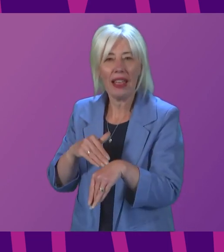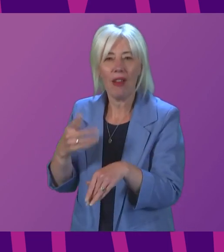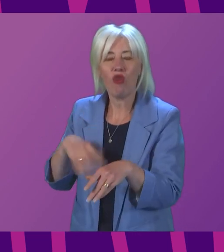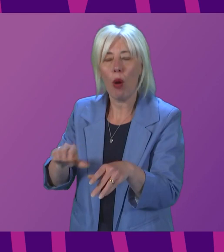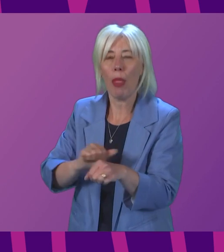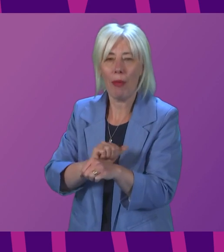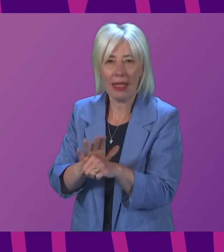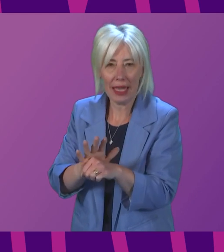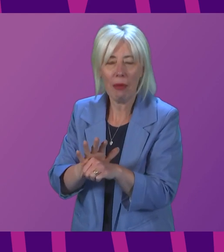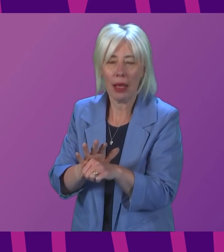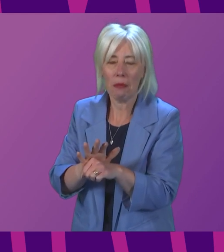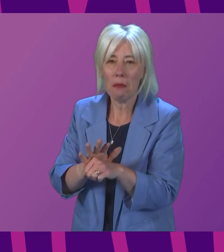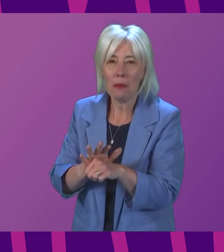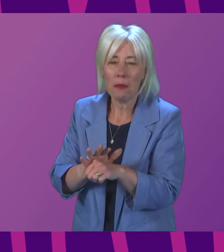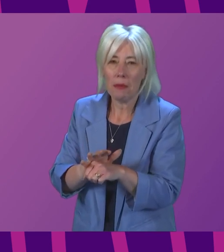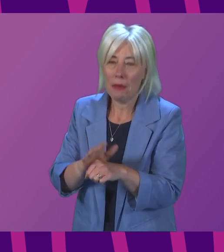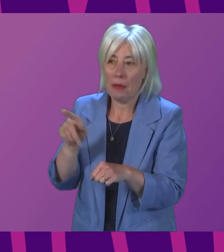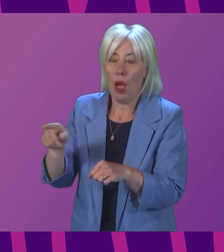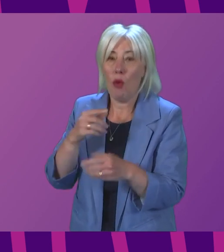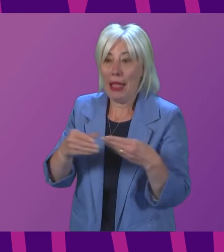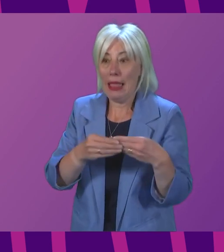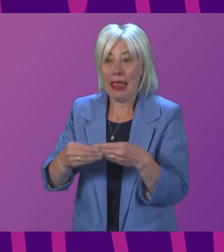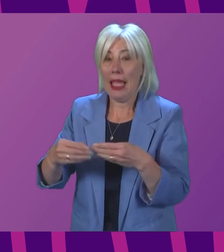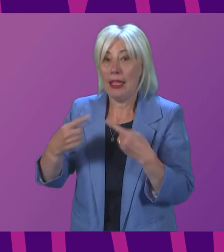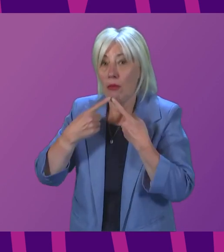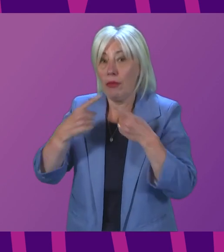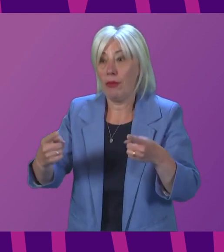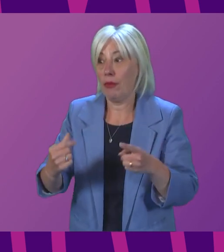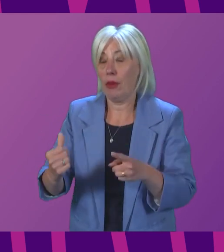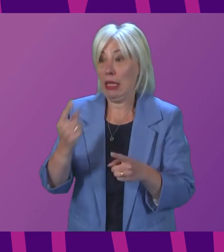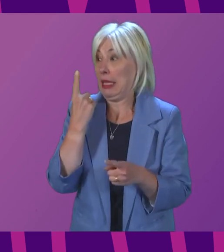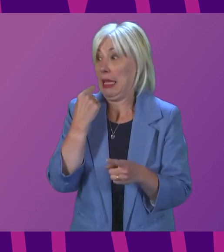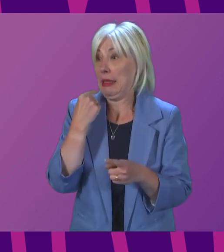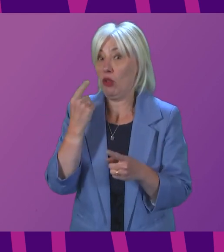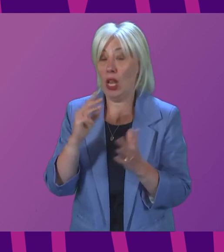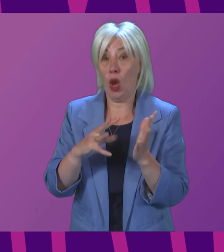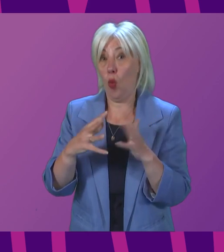They literally led that call in the House of Commons yesterday, and I have made clear